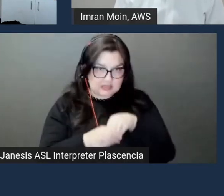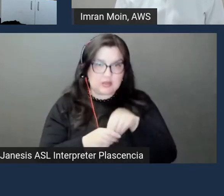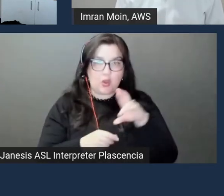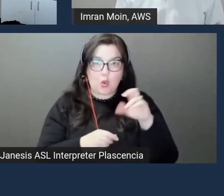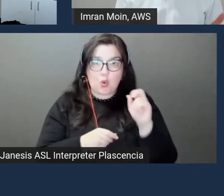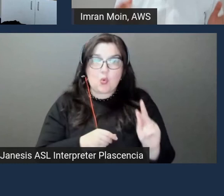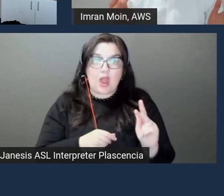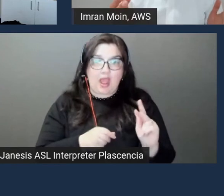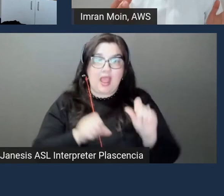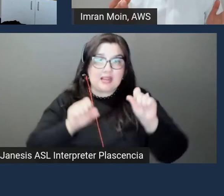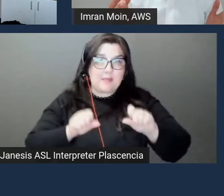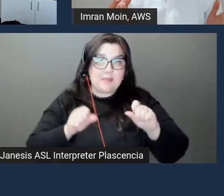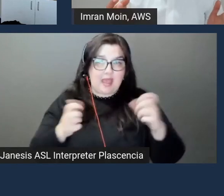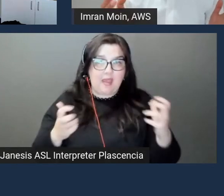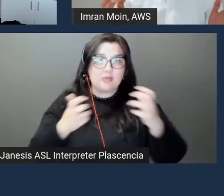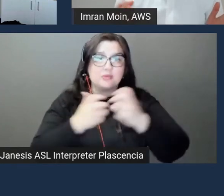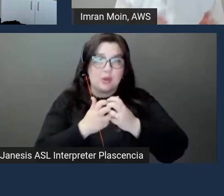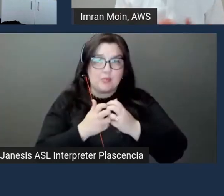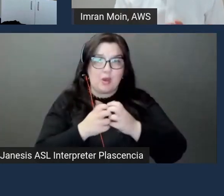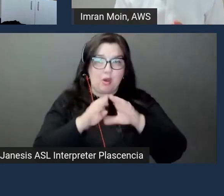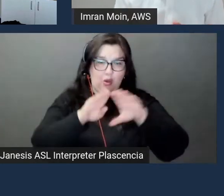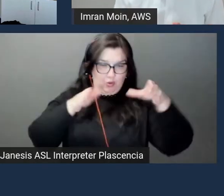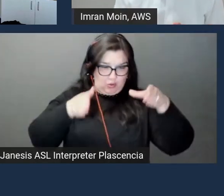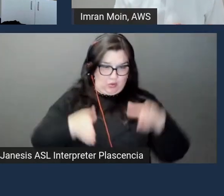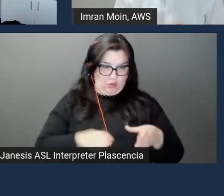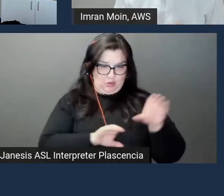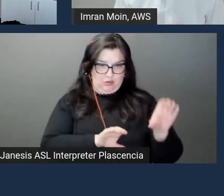so you can mount them in a server rack if you so wish to.